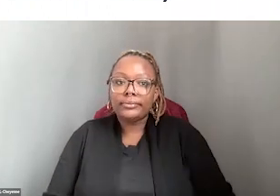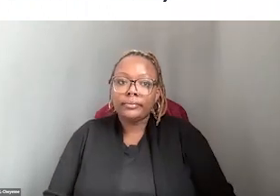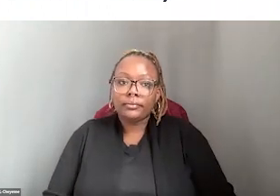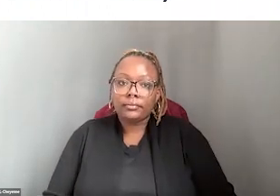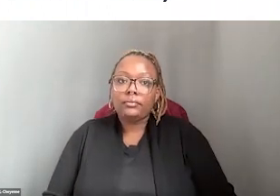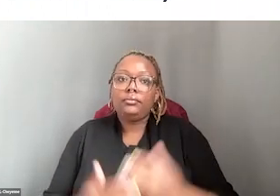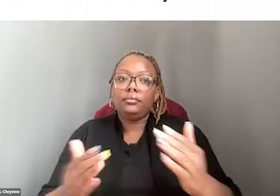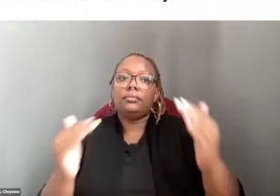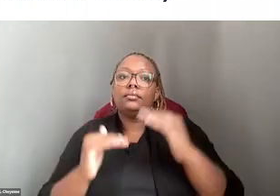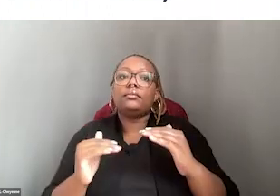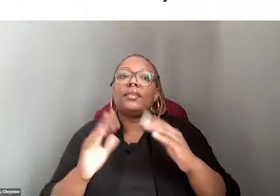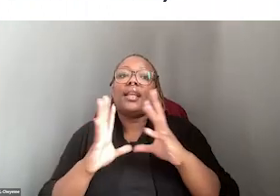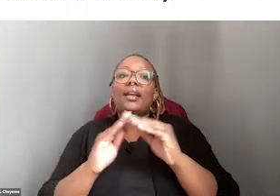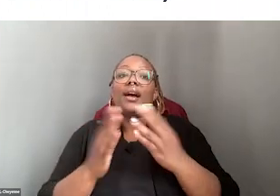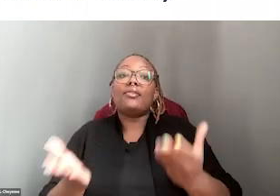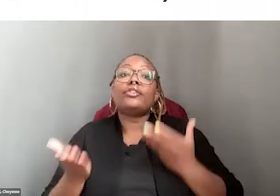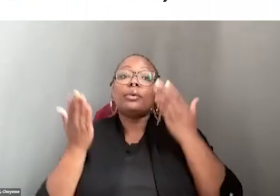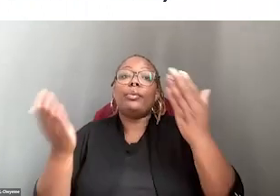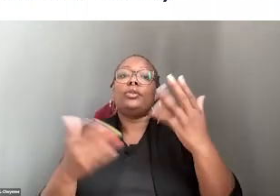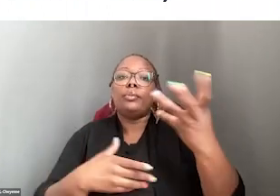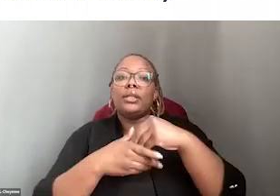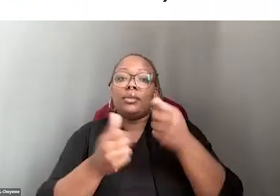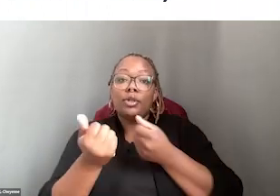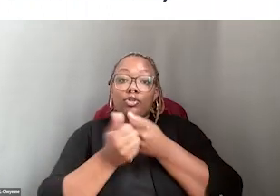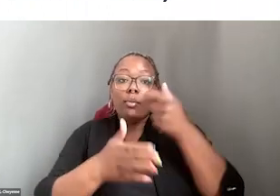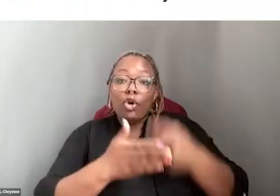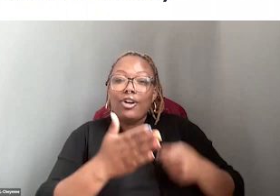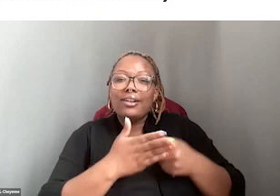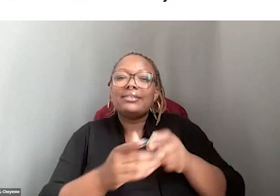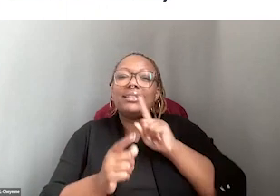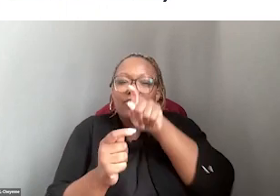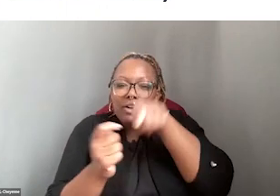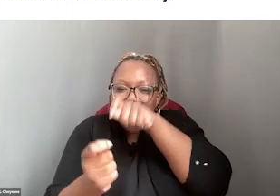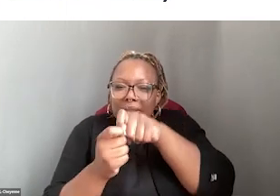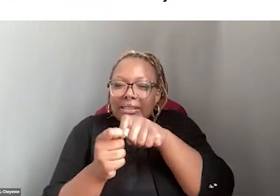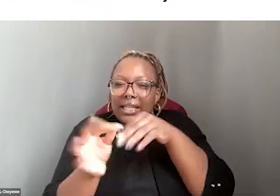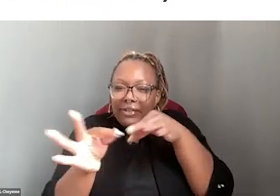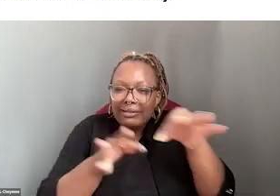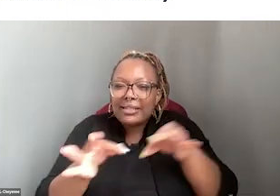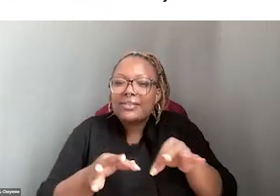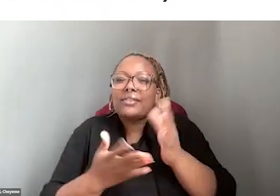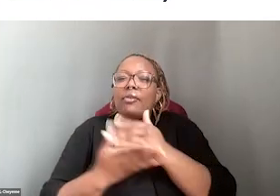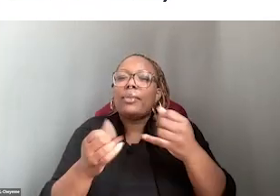these are very specific definitions of budget line items. And all the costs must be allowable.